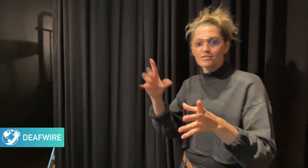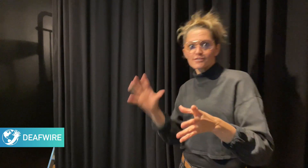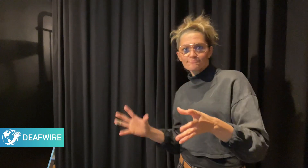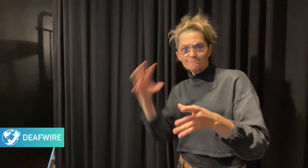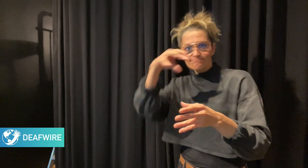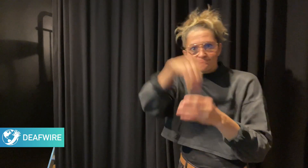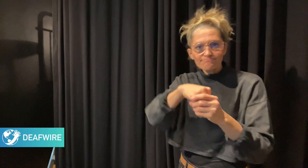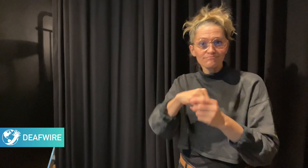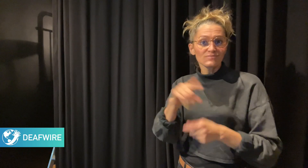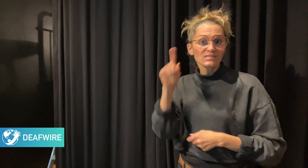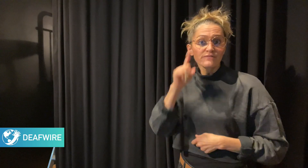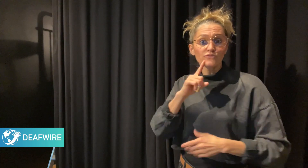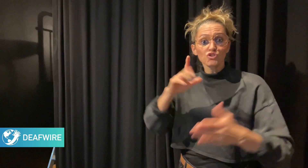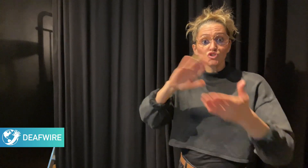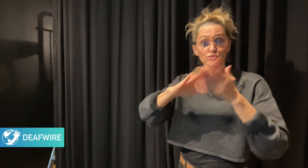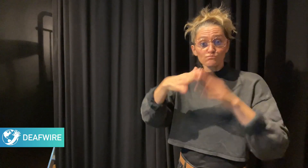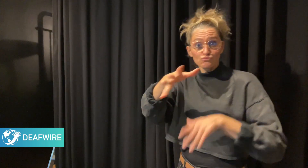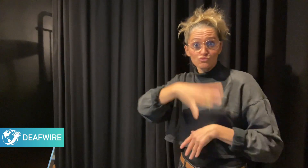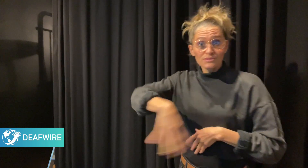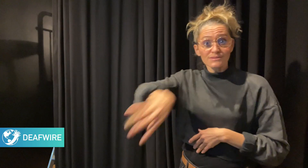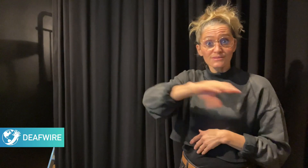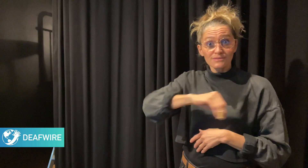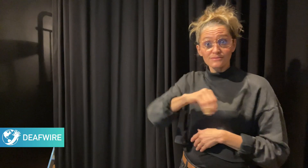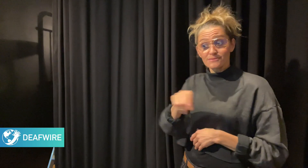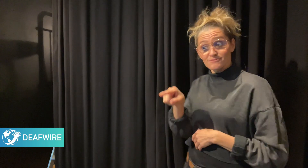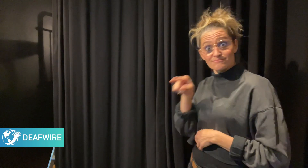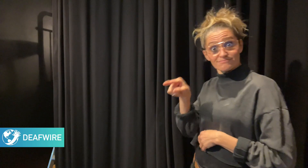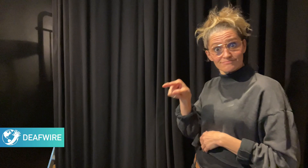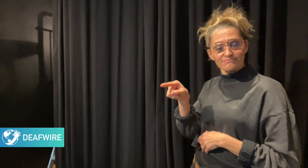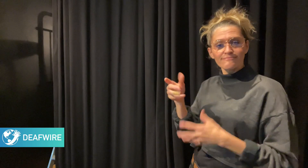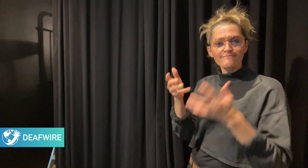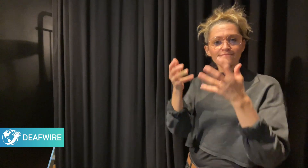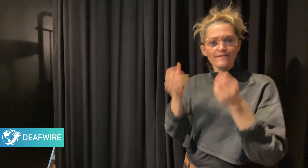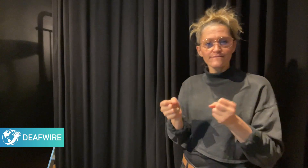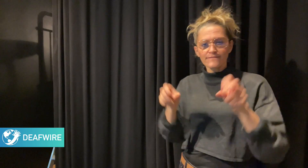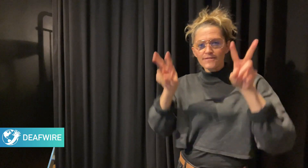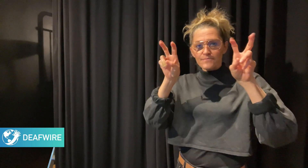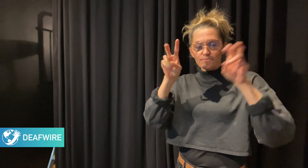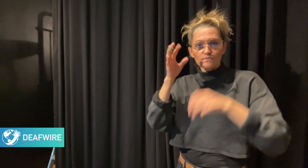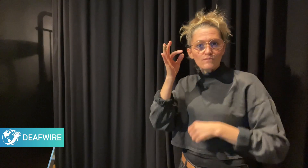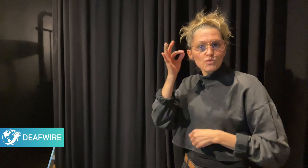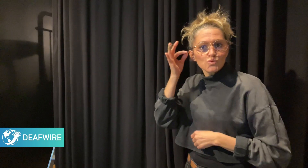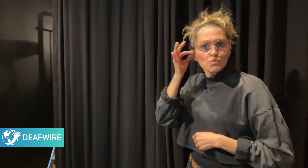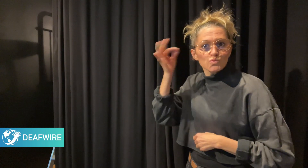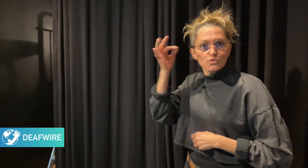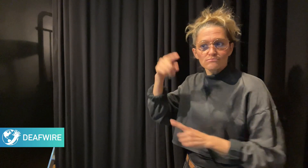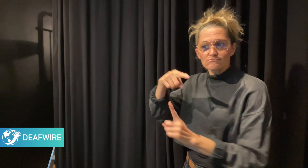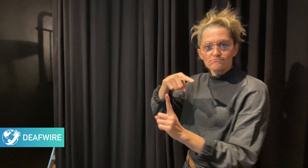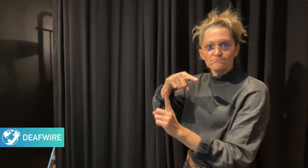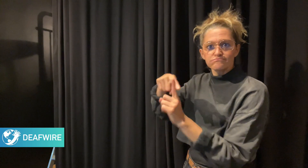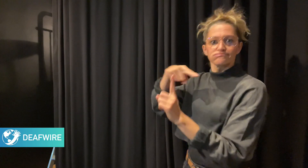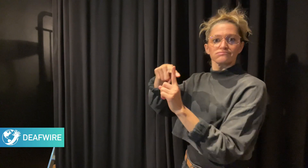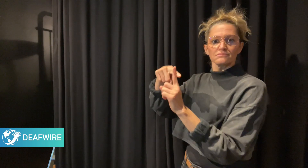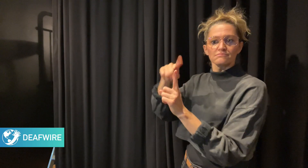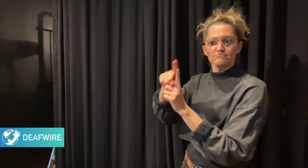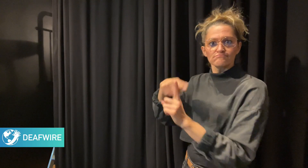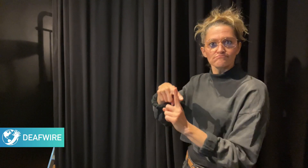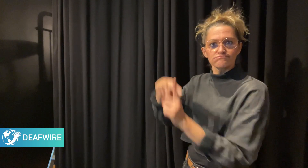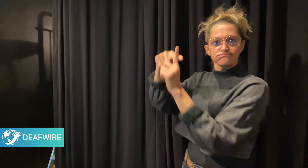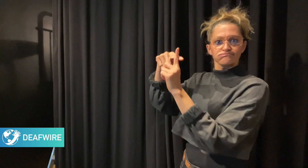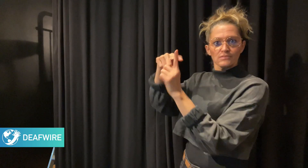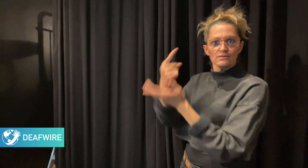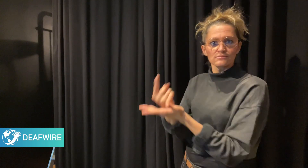in the Deaf community have an “hearing privilege” -